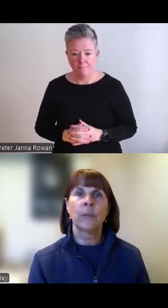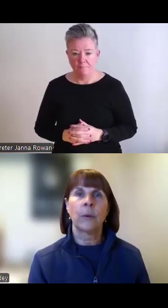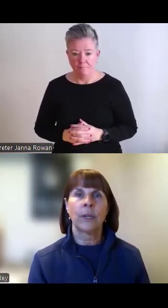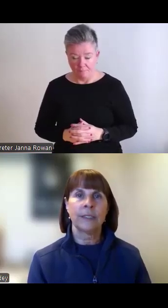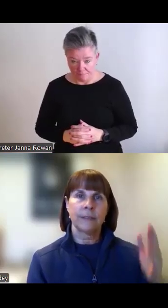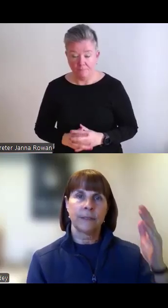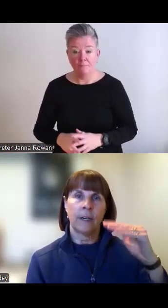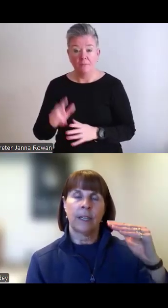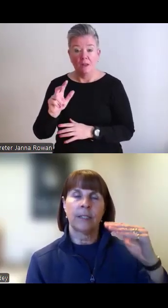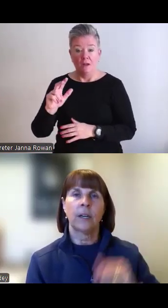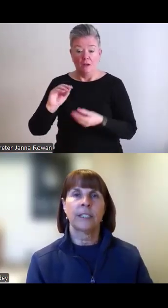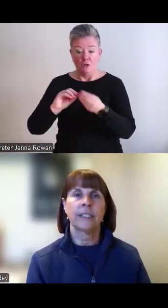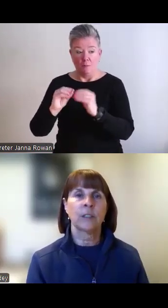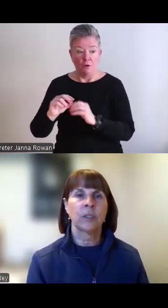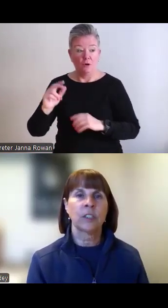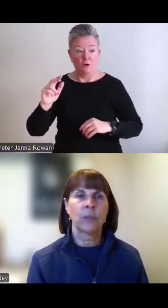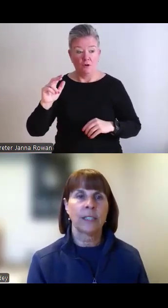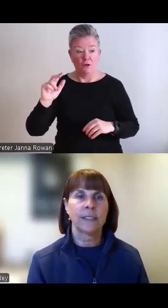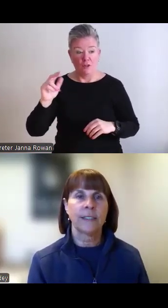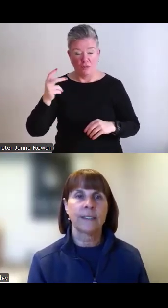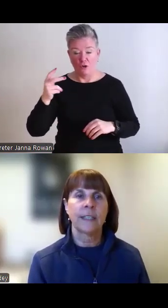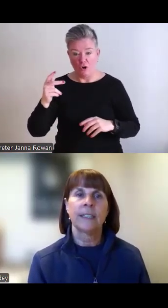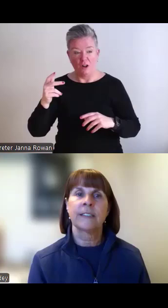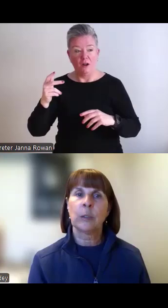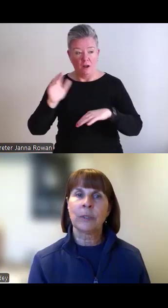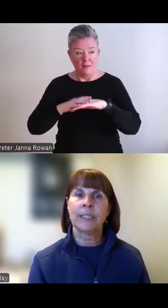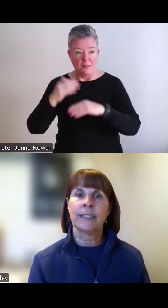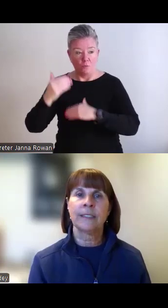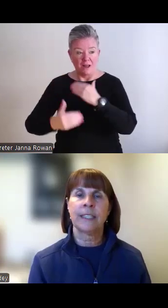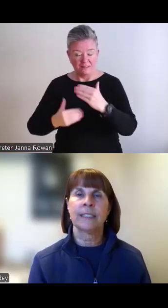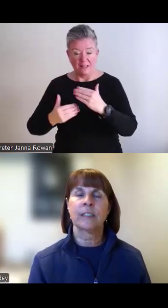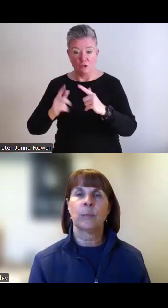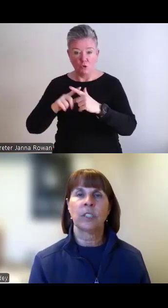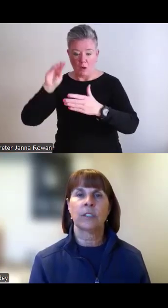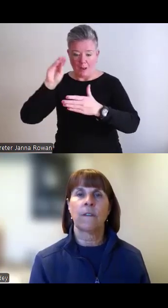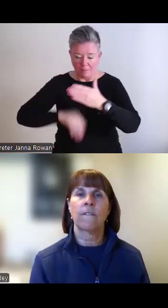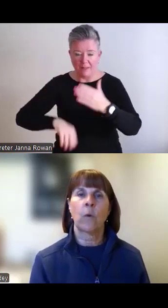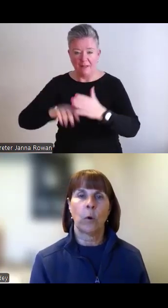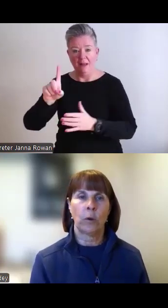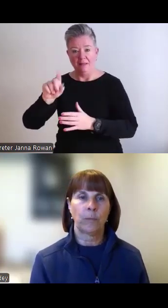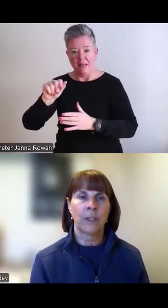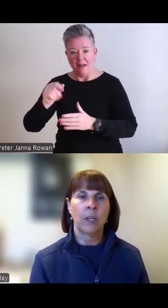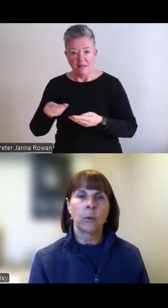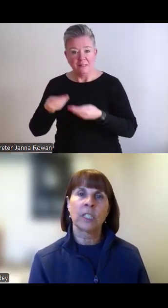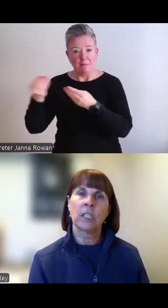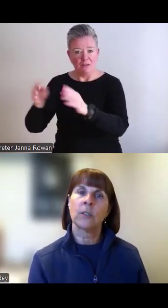Third point on our data submission process is completing the data submission form. We're